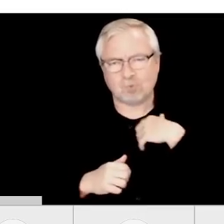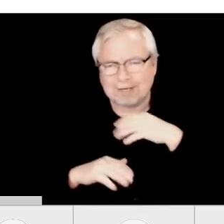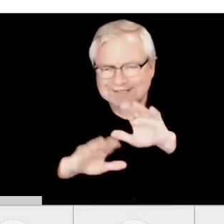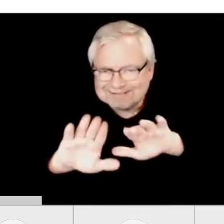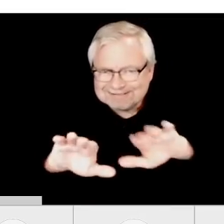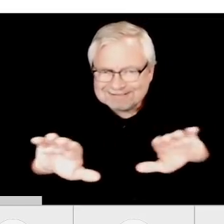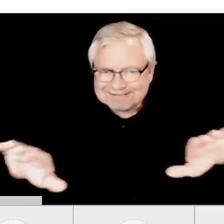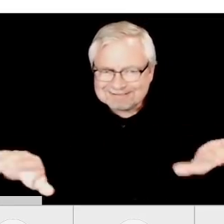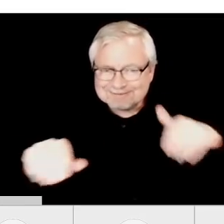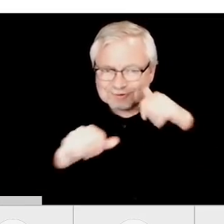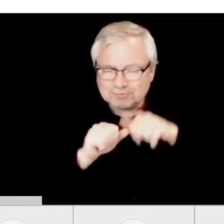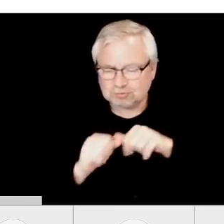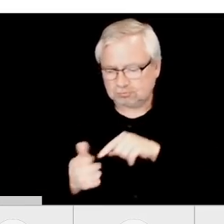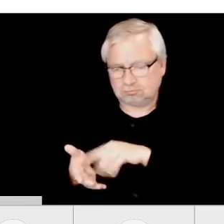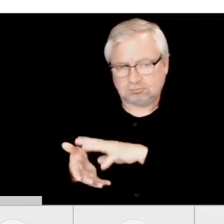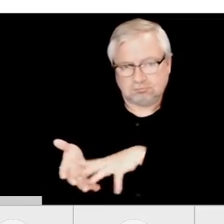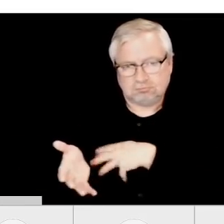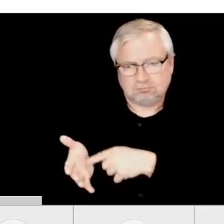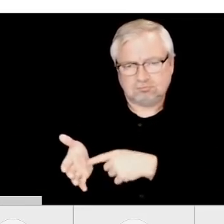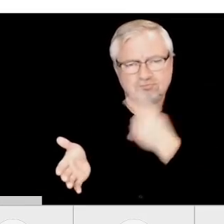Why are we modeling in the first place.